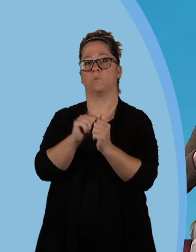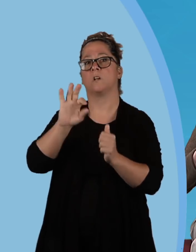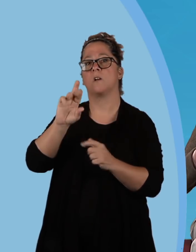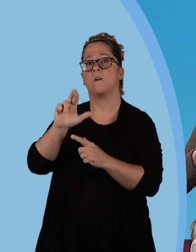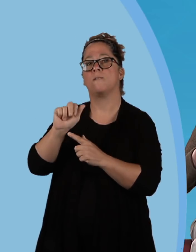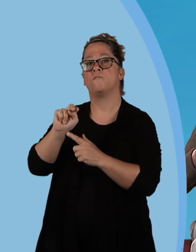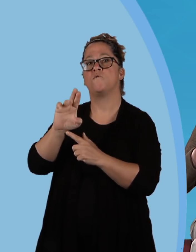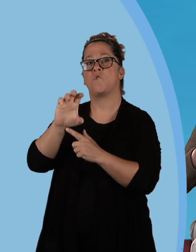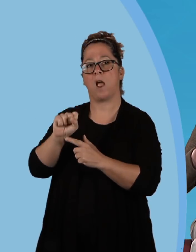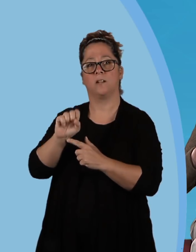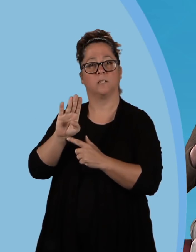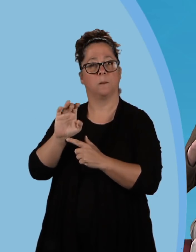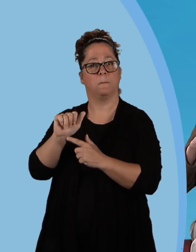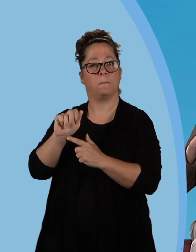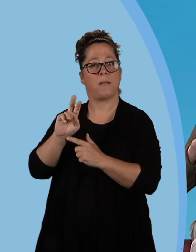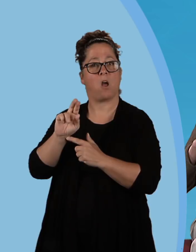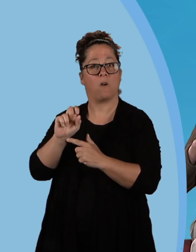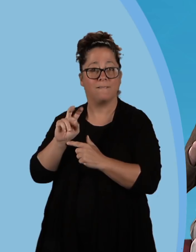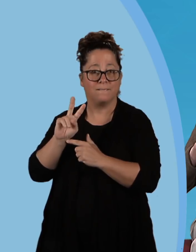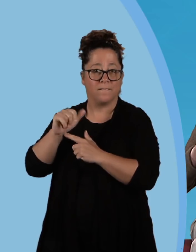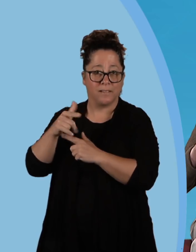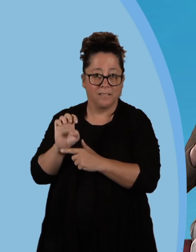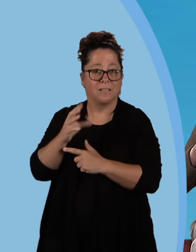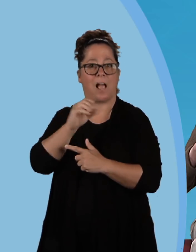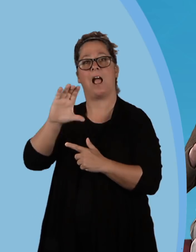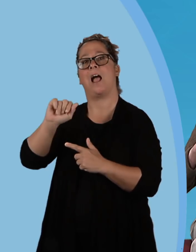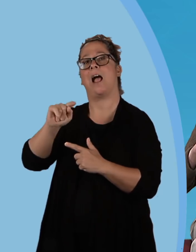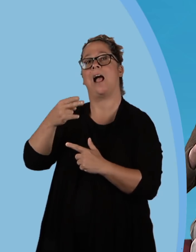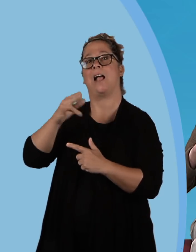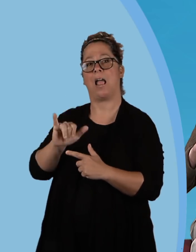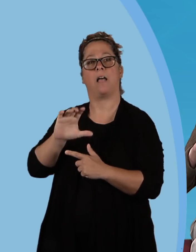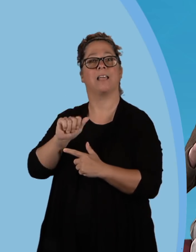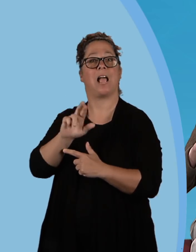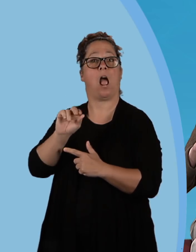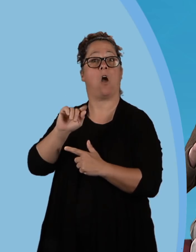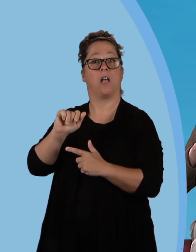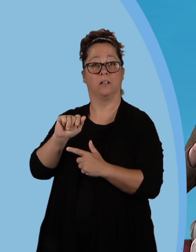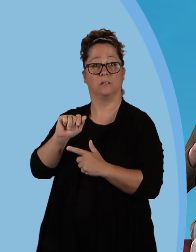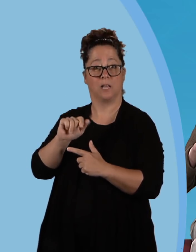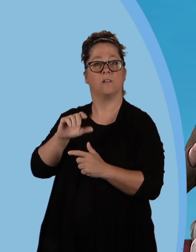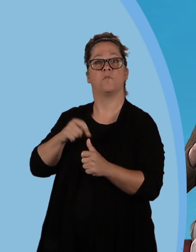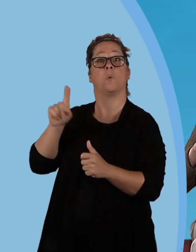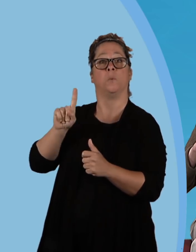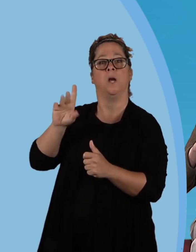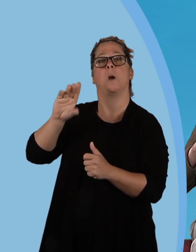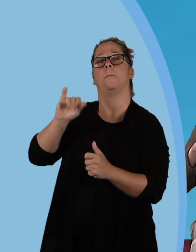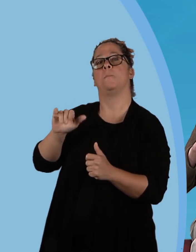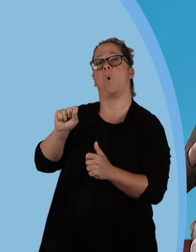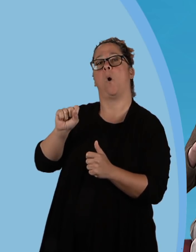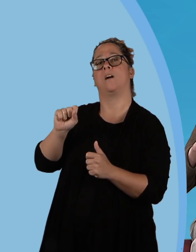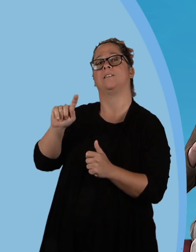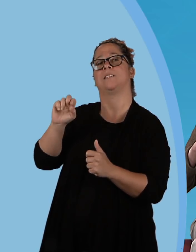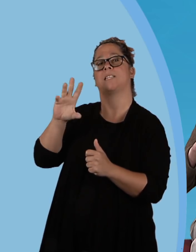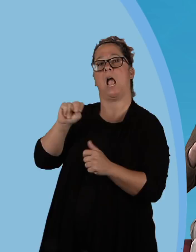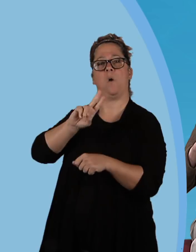I produced it with Frances Beaurivage and Cathy Carrota at Boys Town National Research Hospital